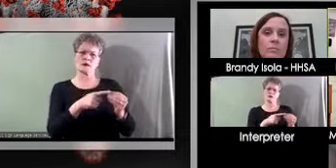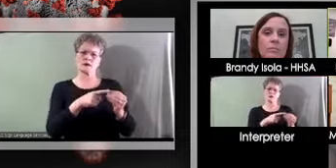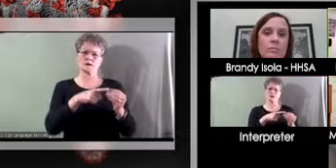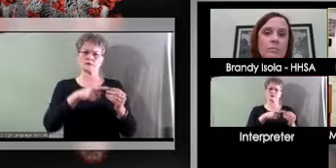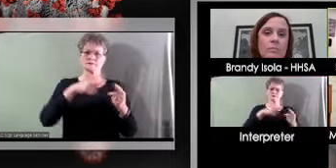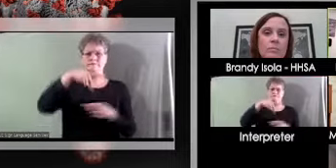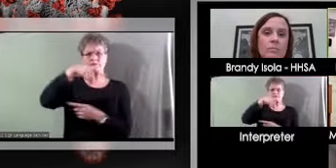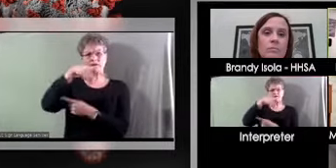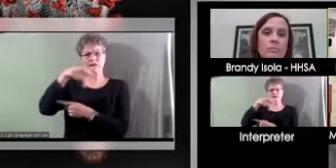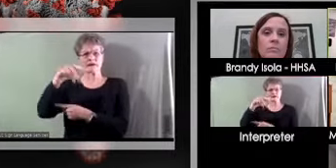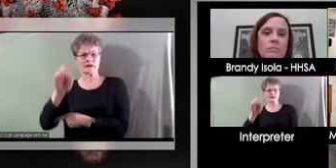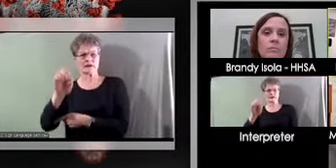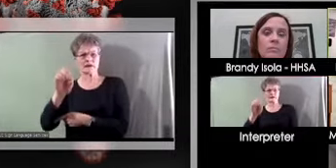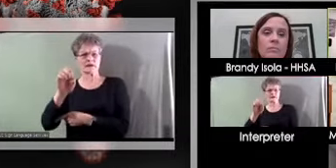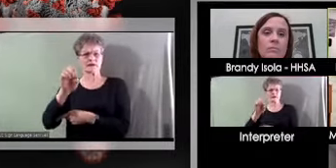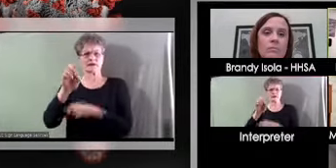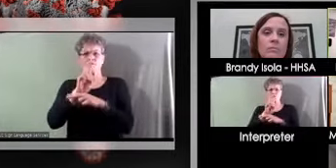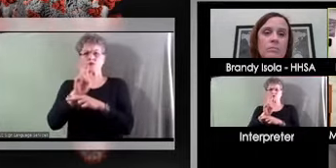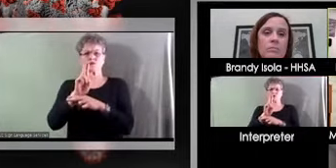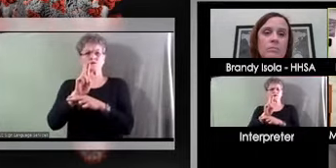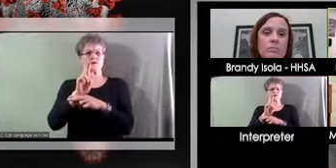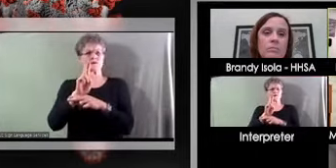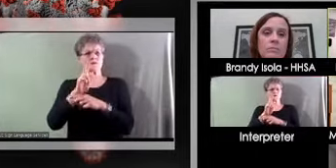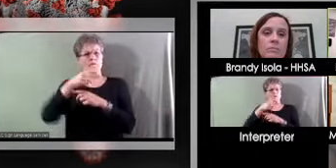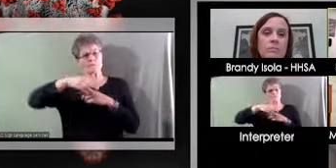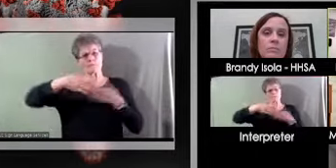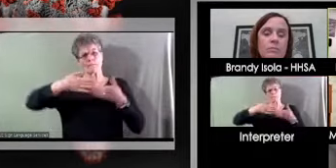hallways, lobbies and cafeterias?